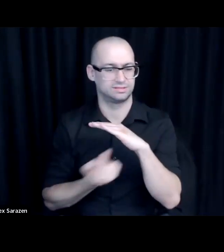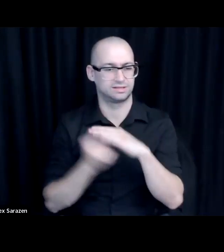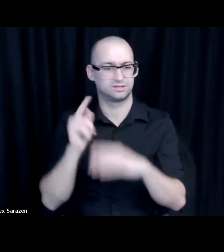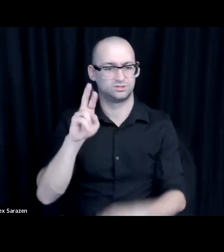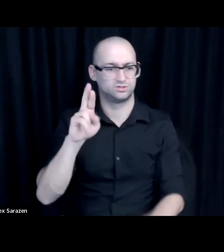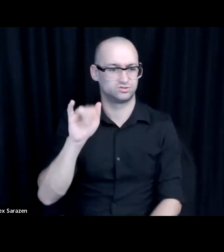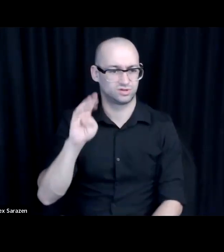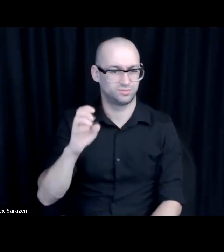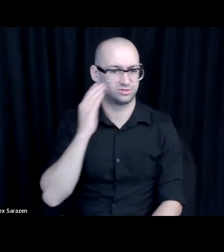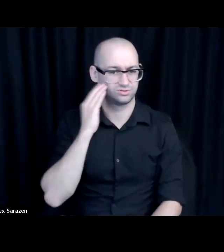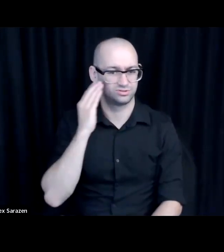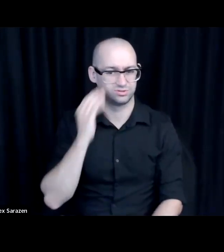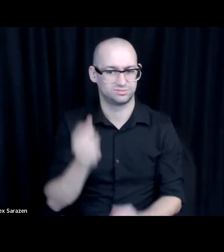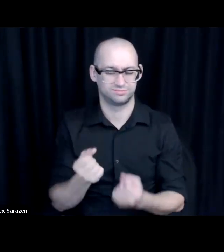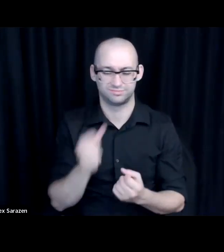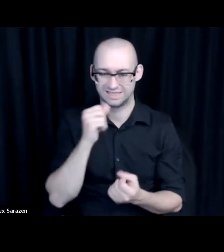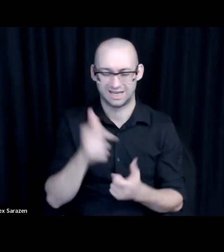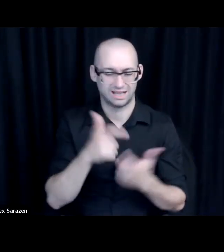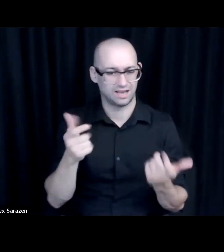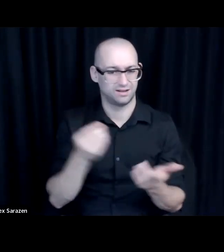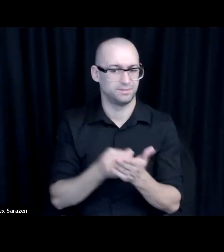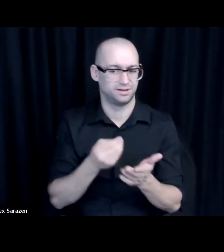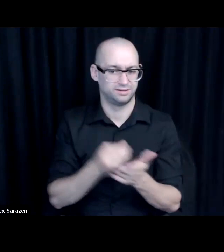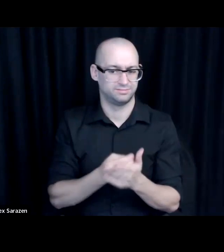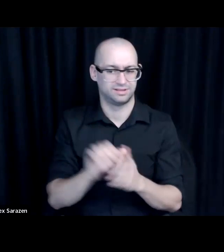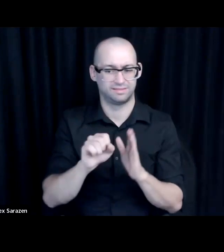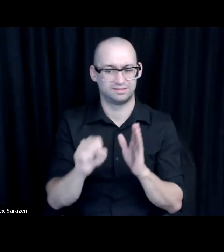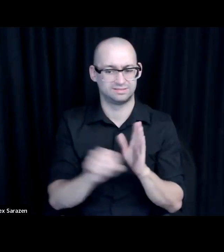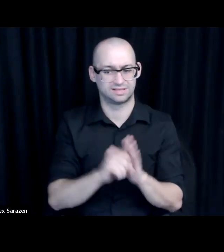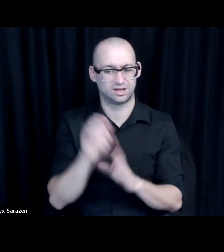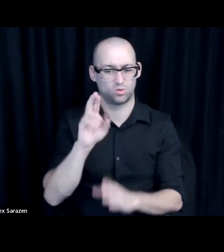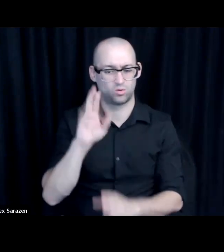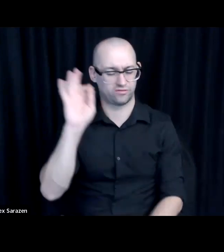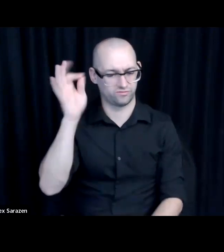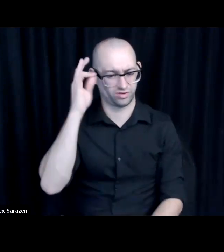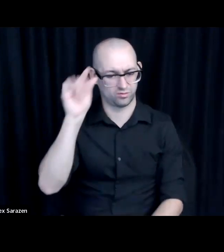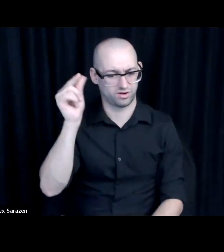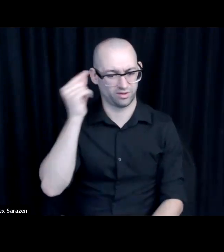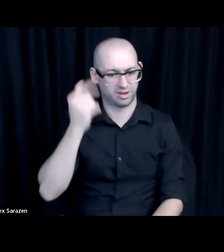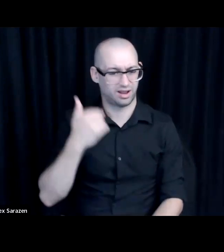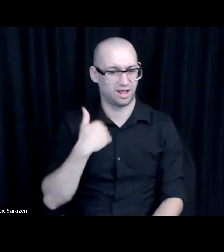there is very little money, so does the State or the Federal Government have crews, I know they